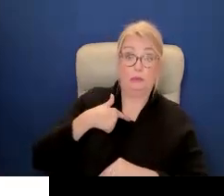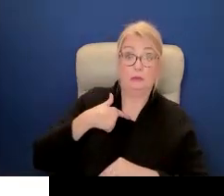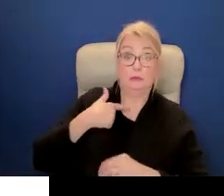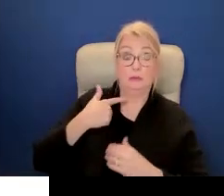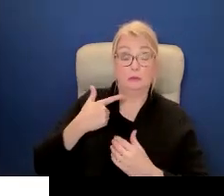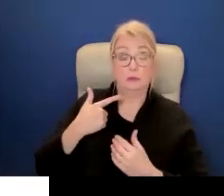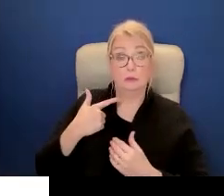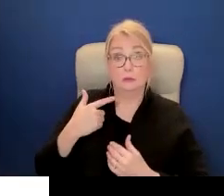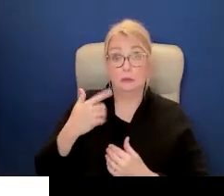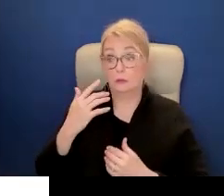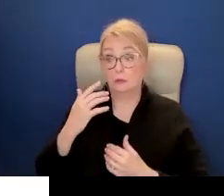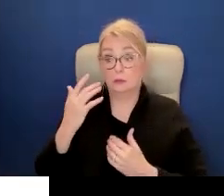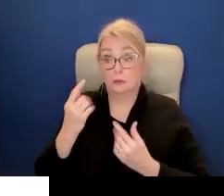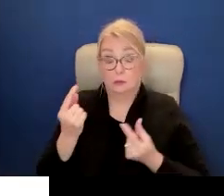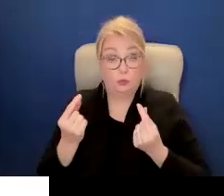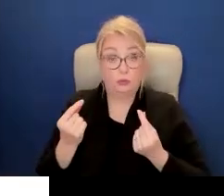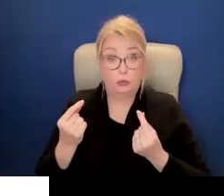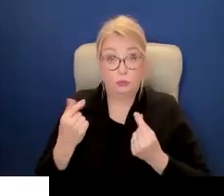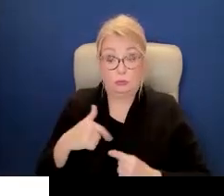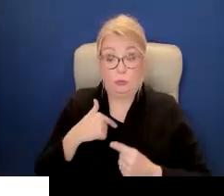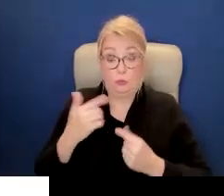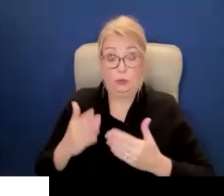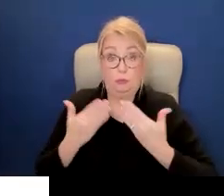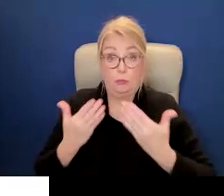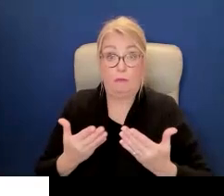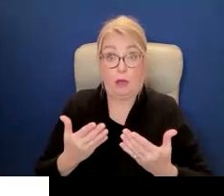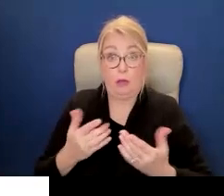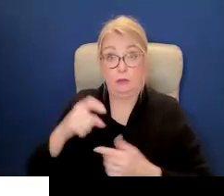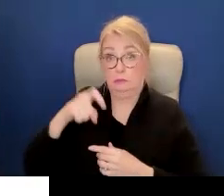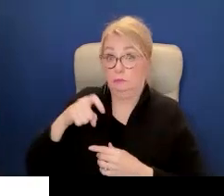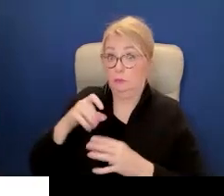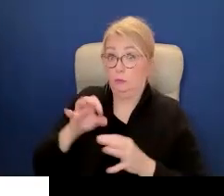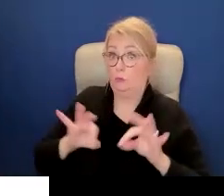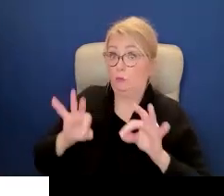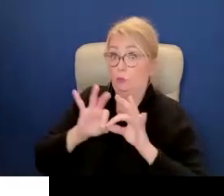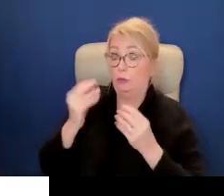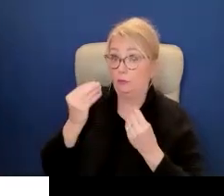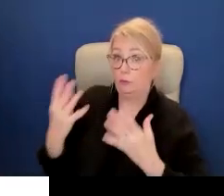you know, much needed, information, whether that's through a presentation,